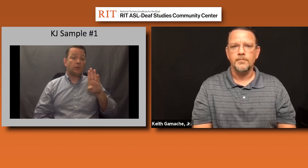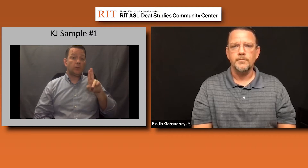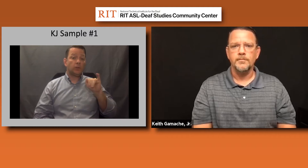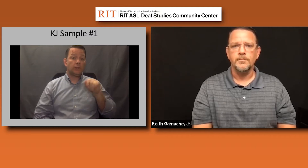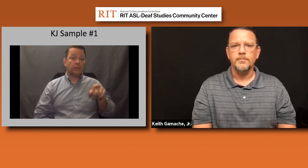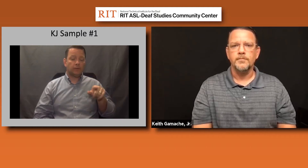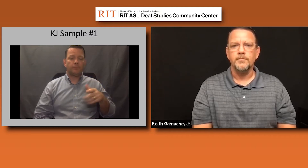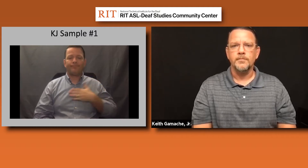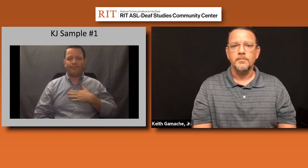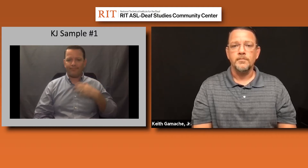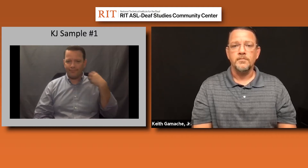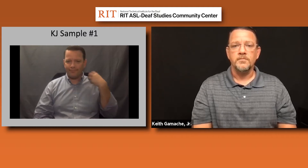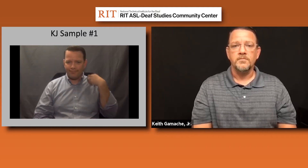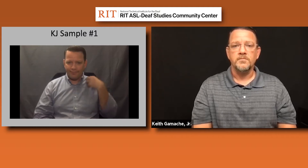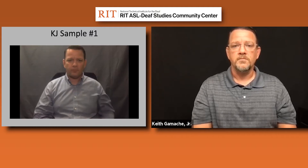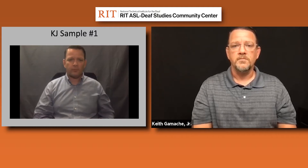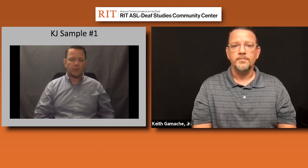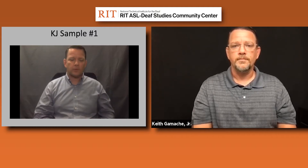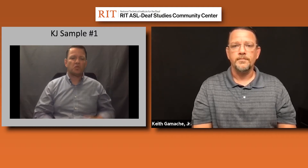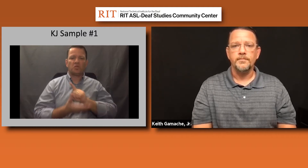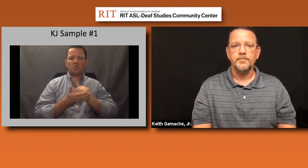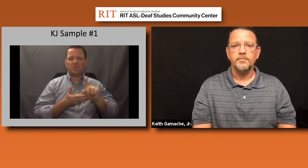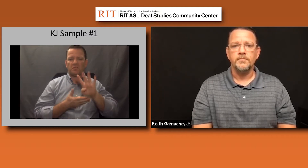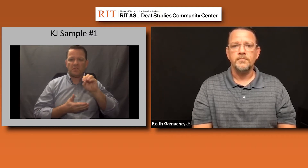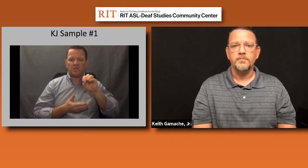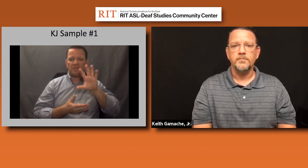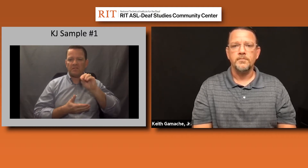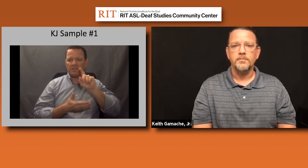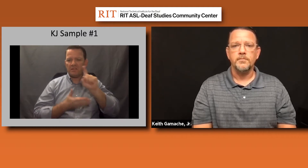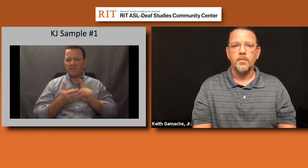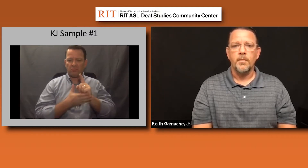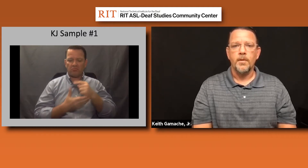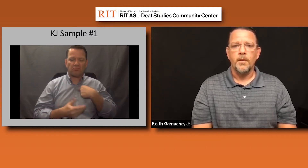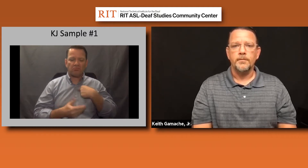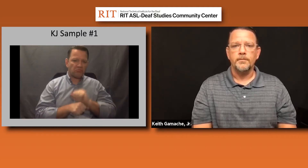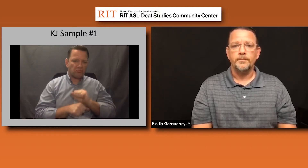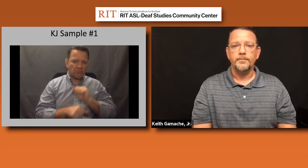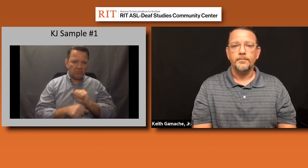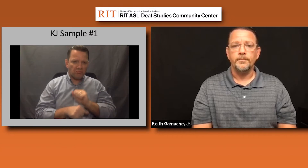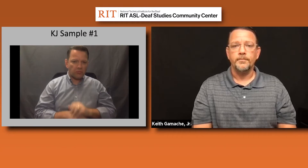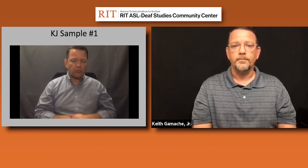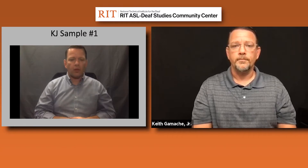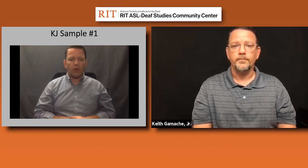Rudy, my boss. Week, 40, 50 hours I work.